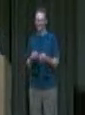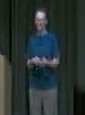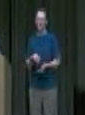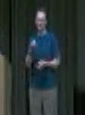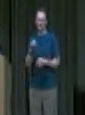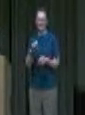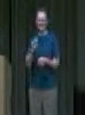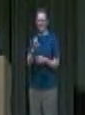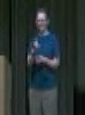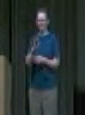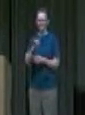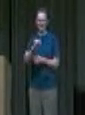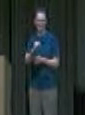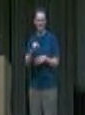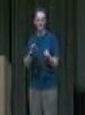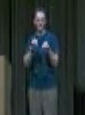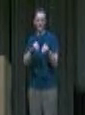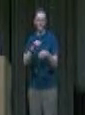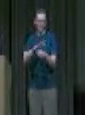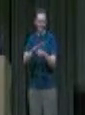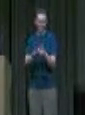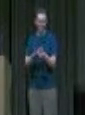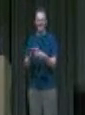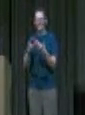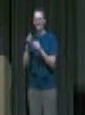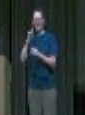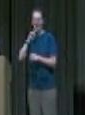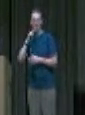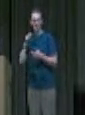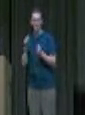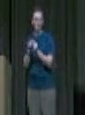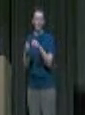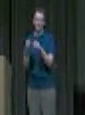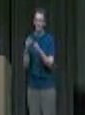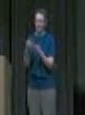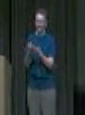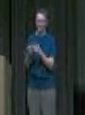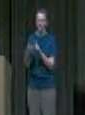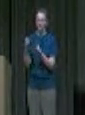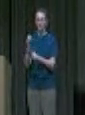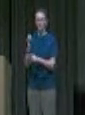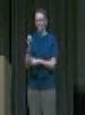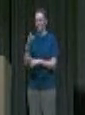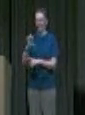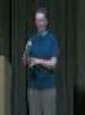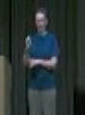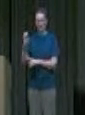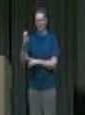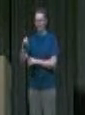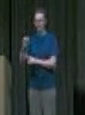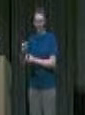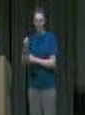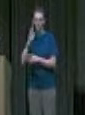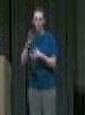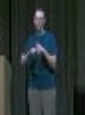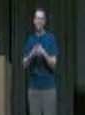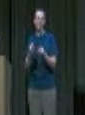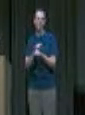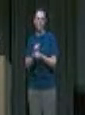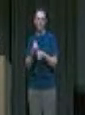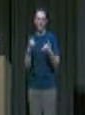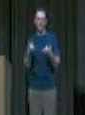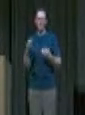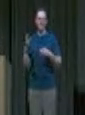City of Akron uh has is with funding from Ohio EPA uh is going to begin work uh this winter 2023 and